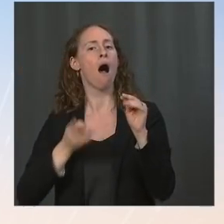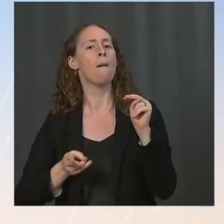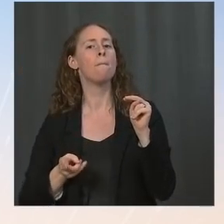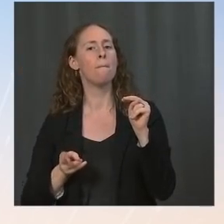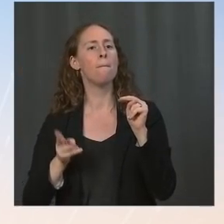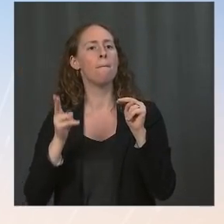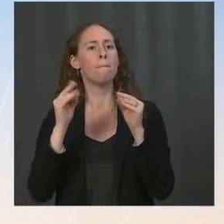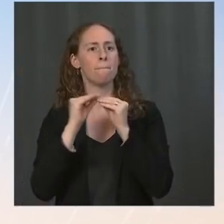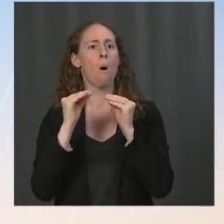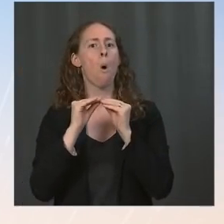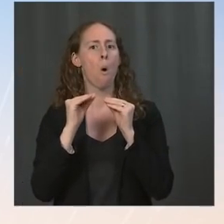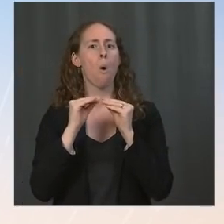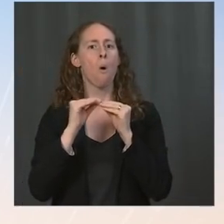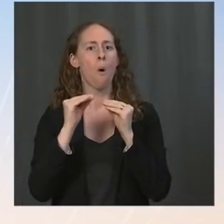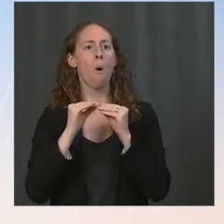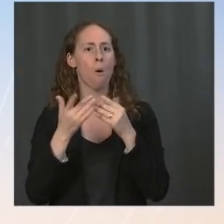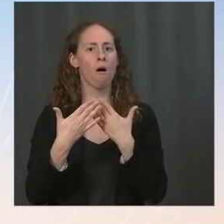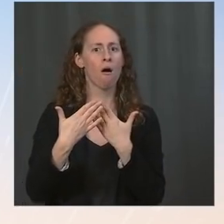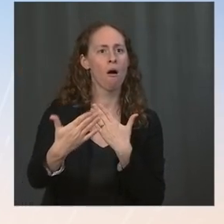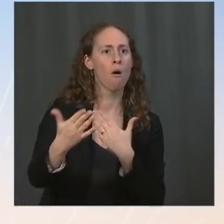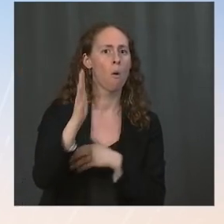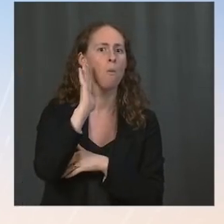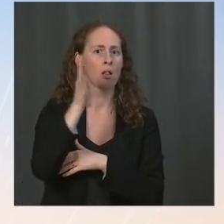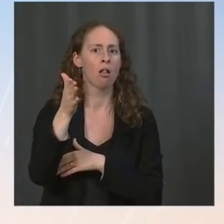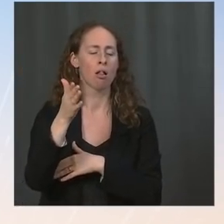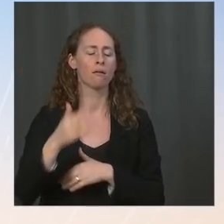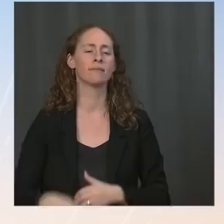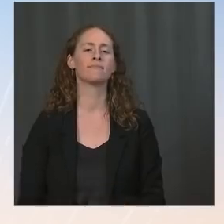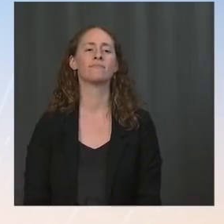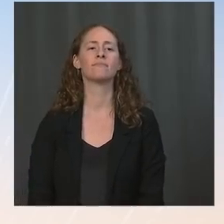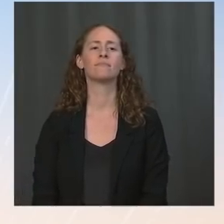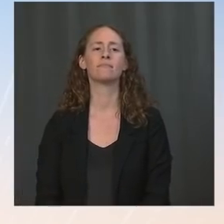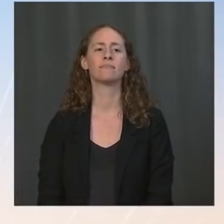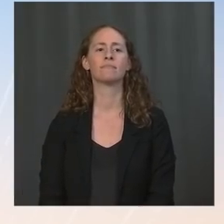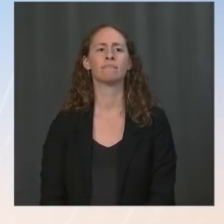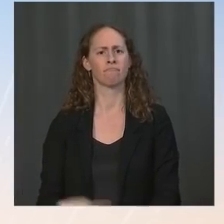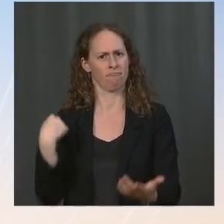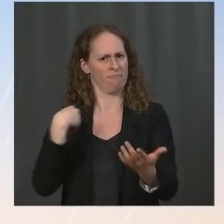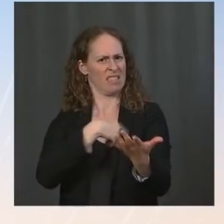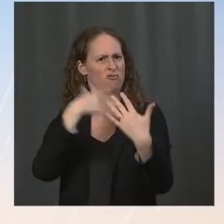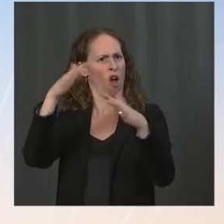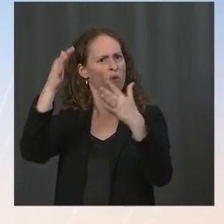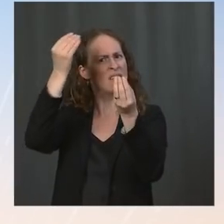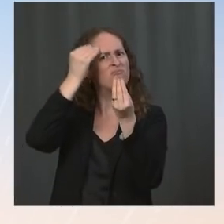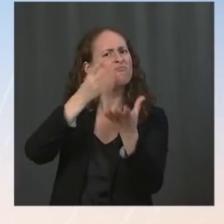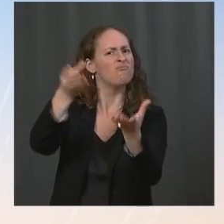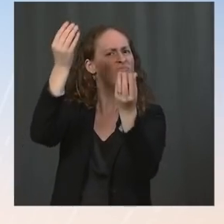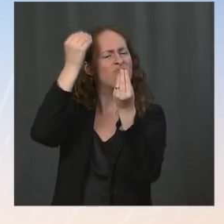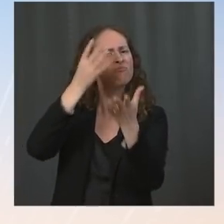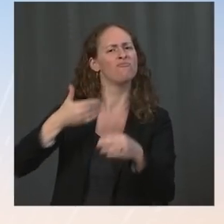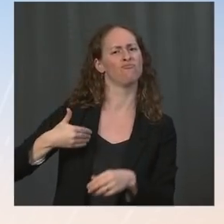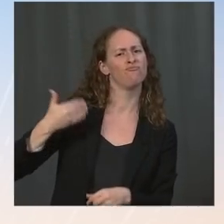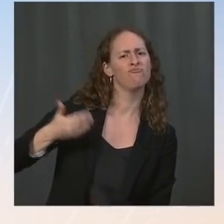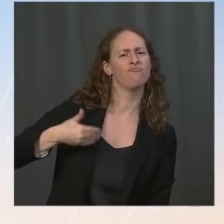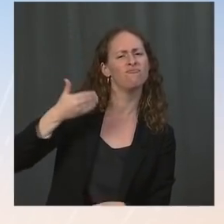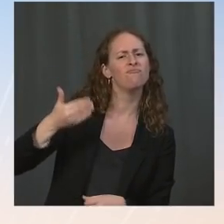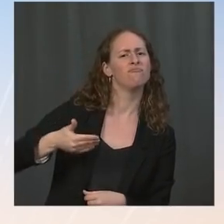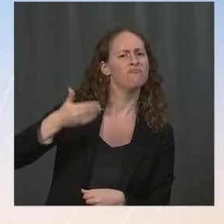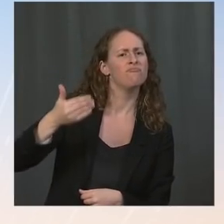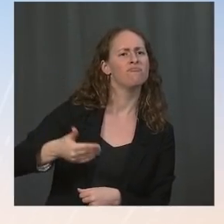And we have been providing, as you know, regular updates to all you on evacuations. The initial assessment, if we go back to August 14th,